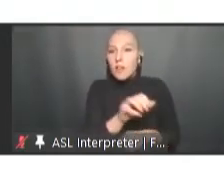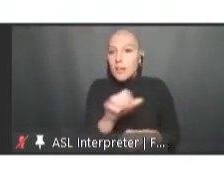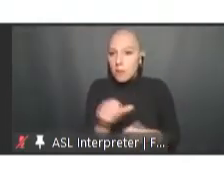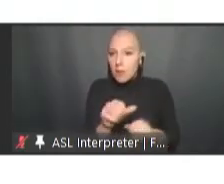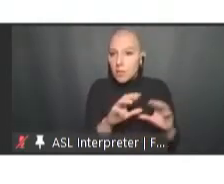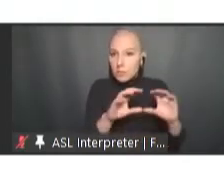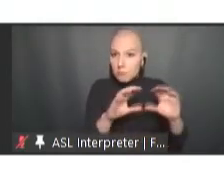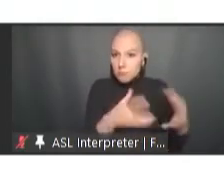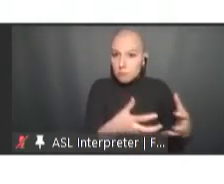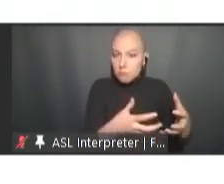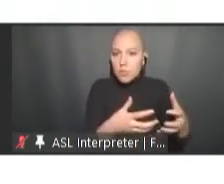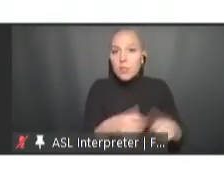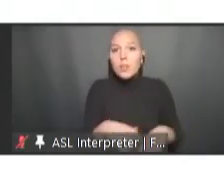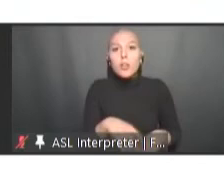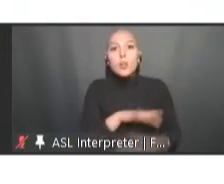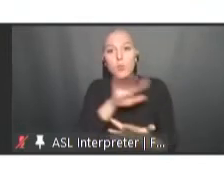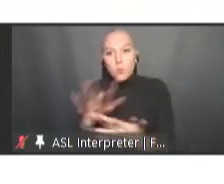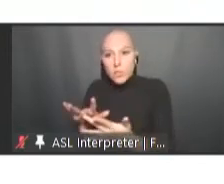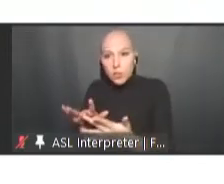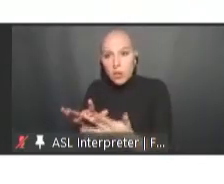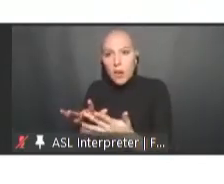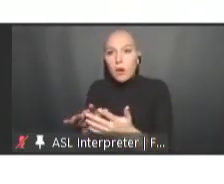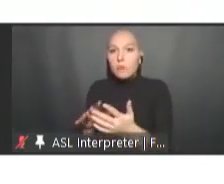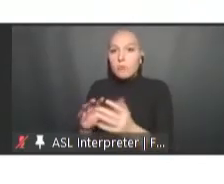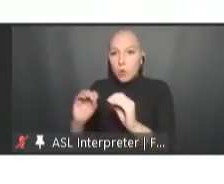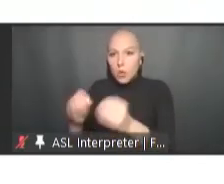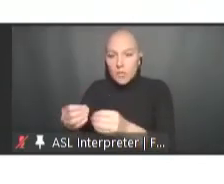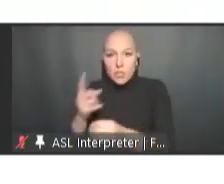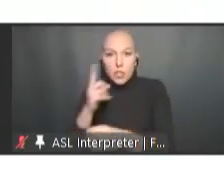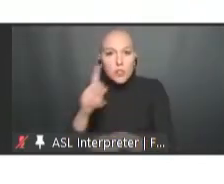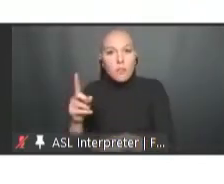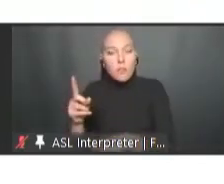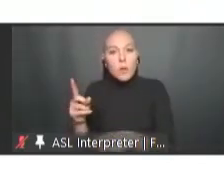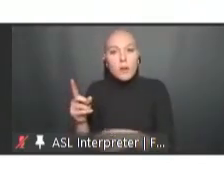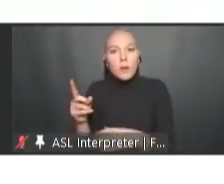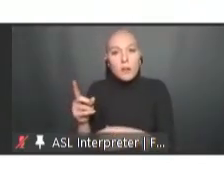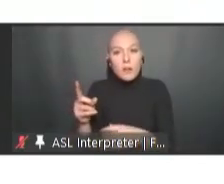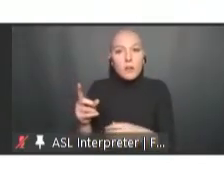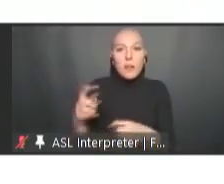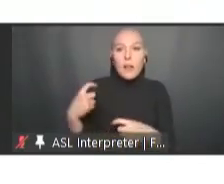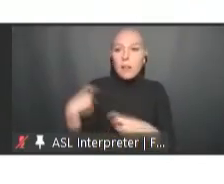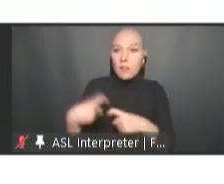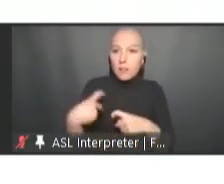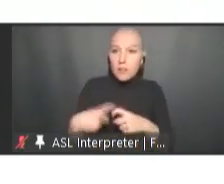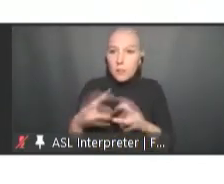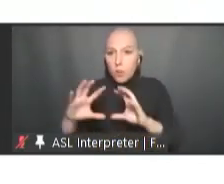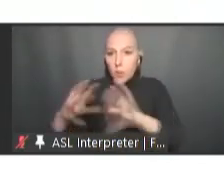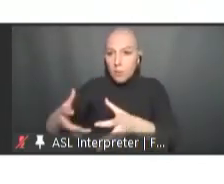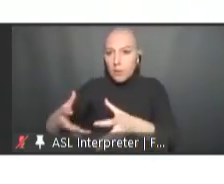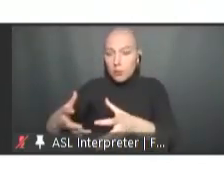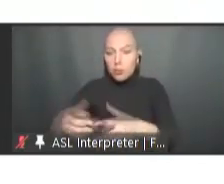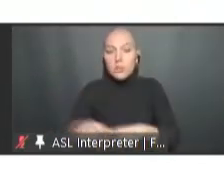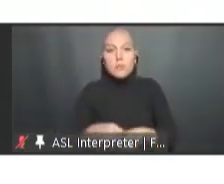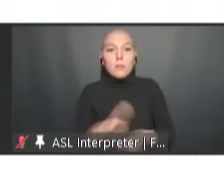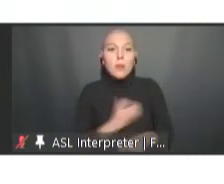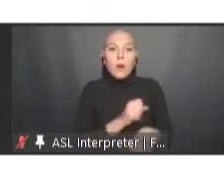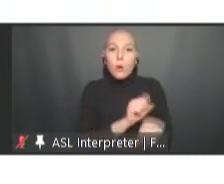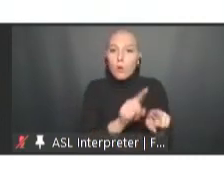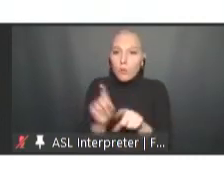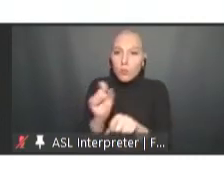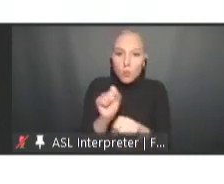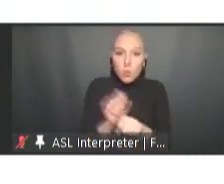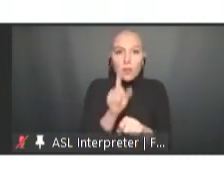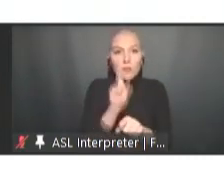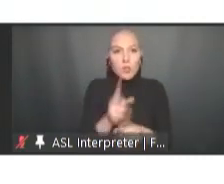reach out to the Hispanic American population. We've worked to have trusted voices in those